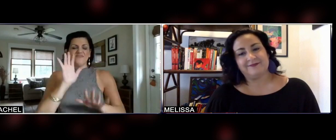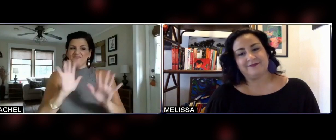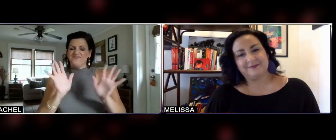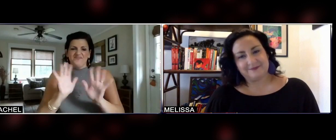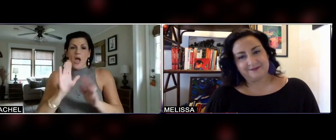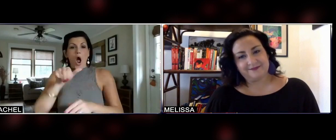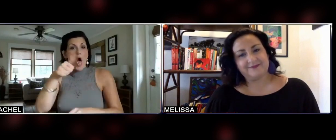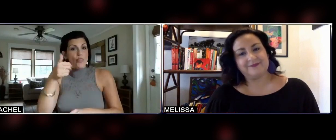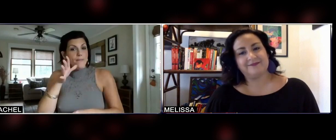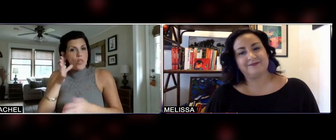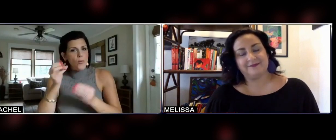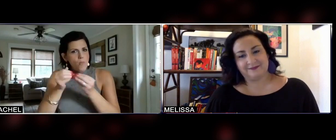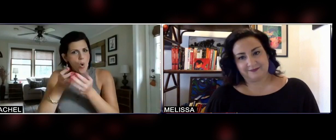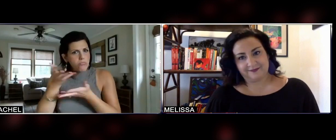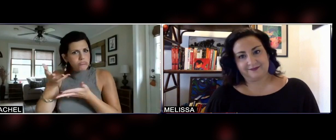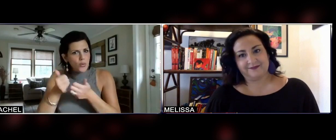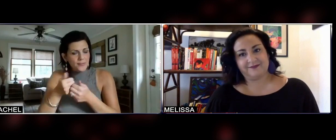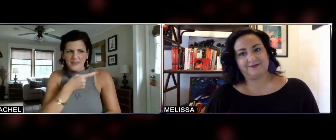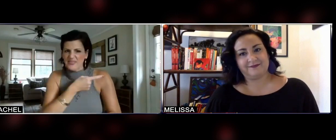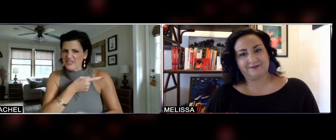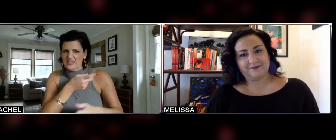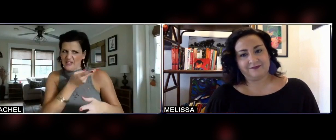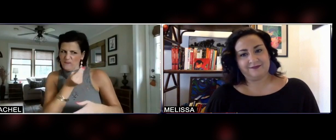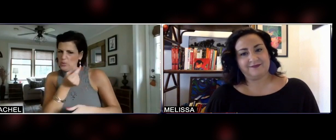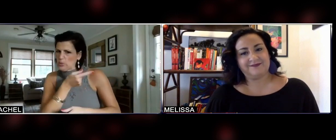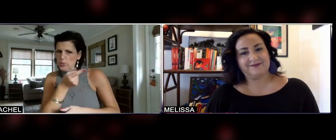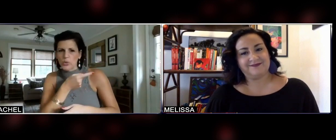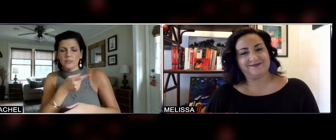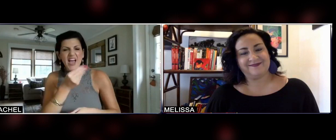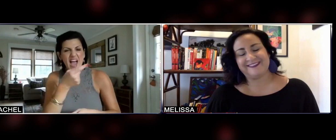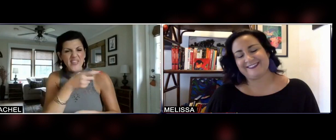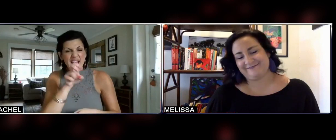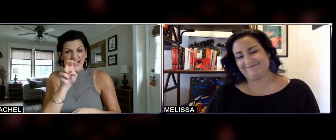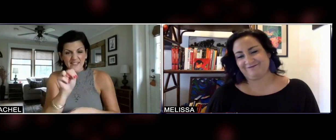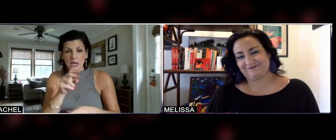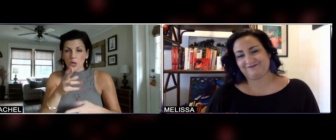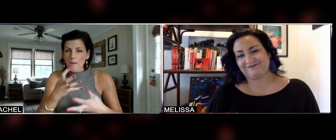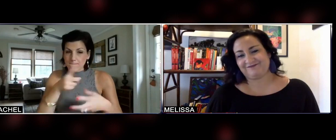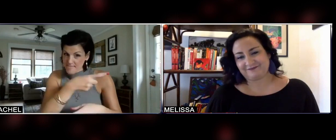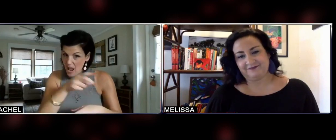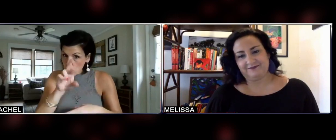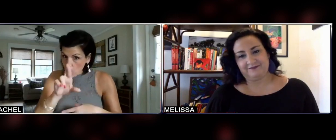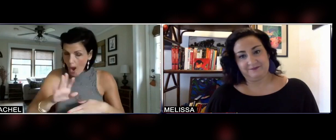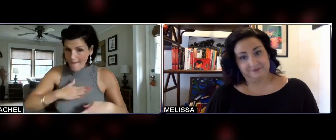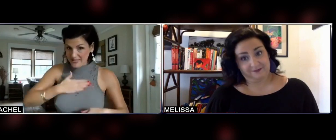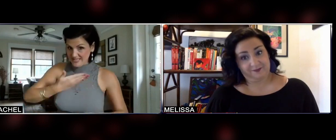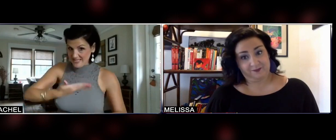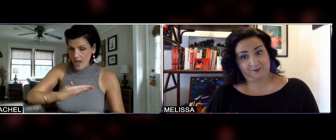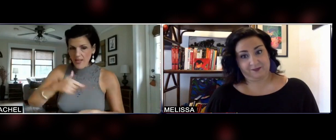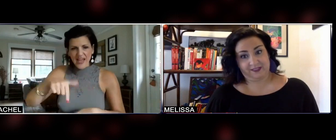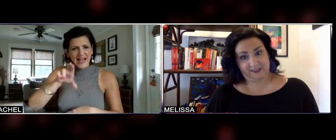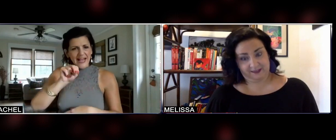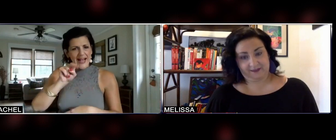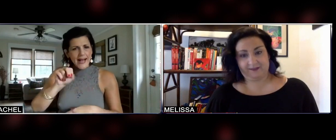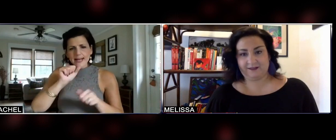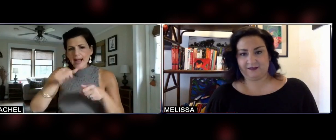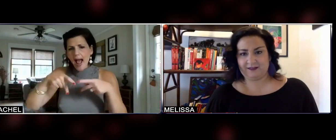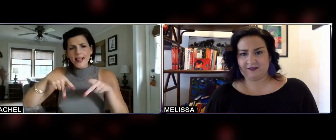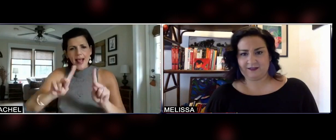I did have other mothers that I felt comfortable with, but a few were tough to handle. Some were even upset that Connecticut doesn't allow